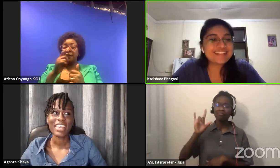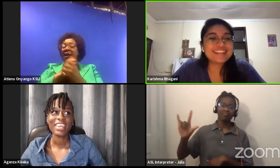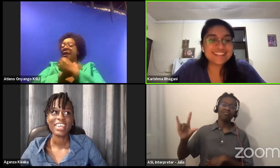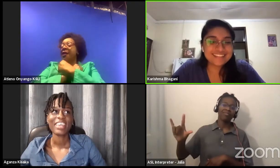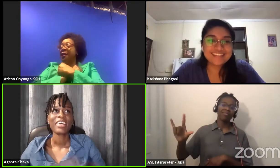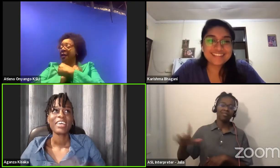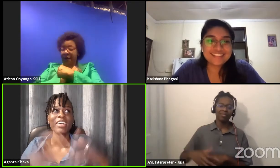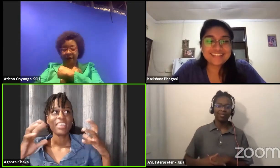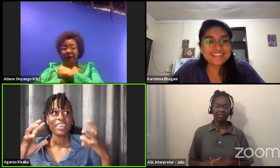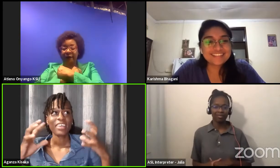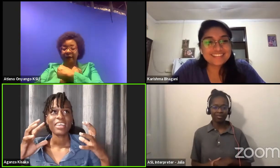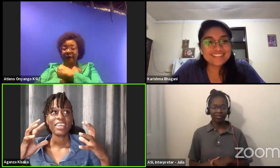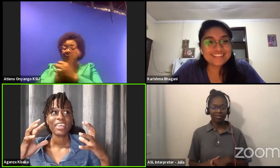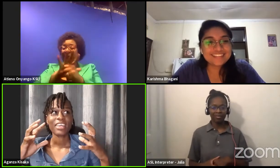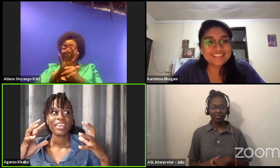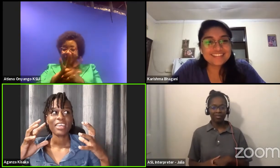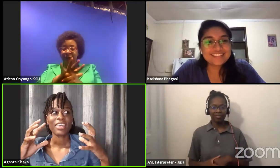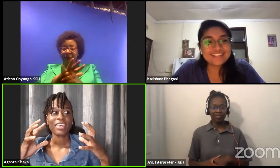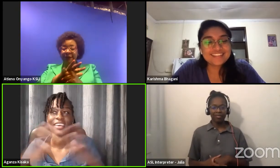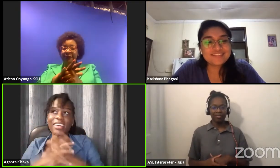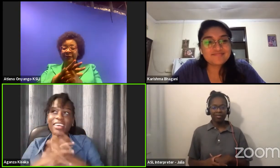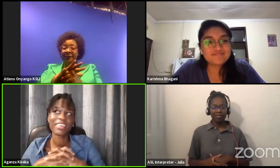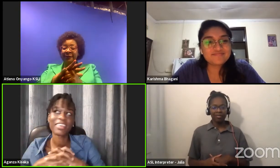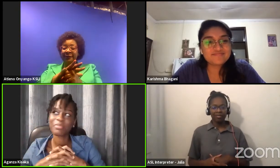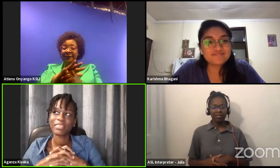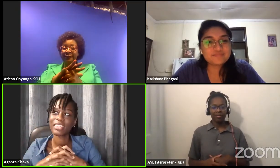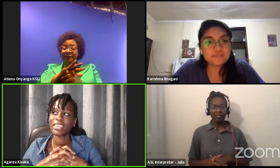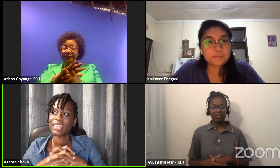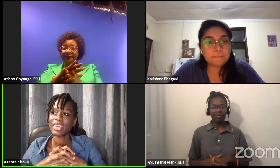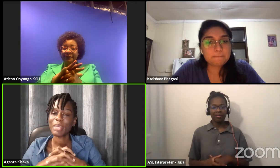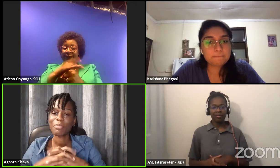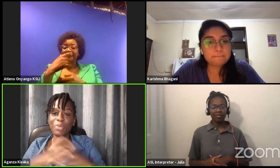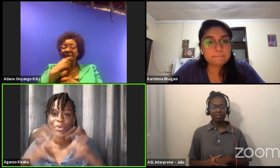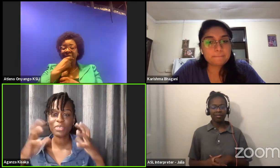He broke down what storytelling was for me